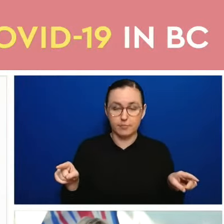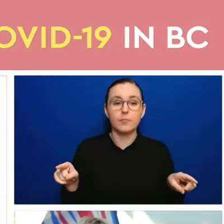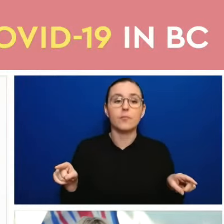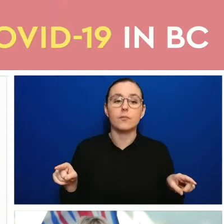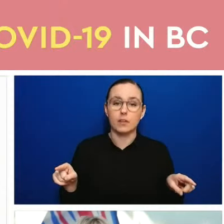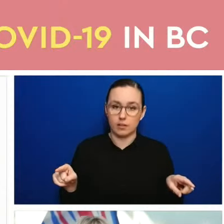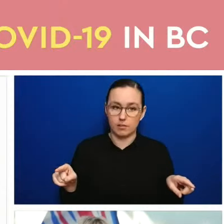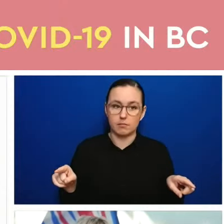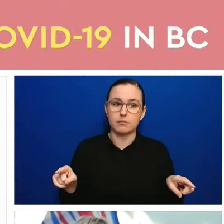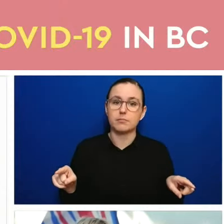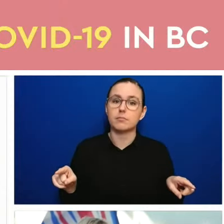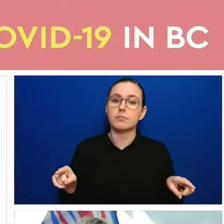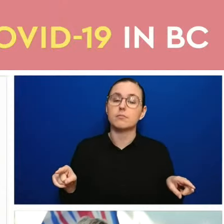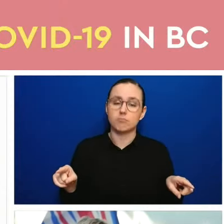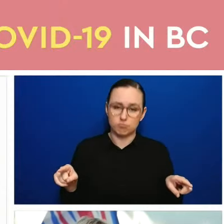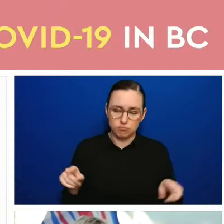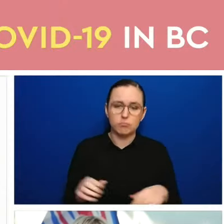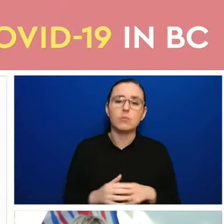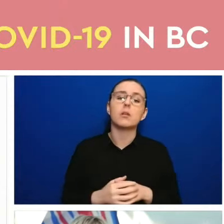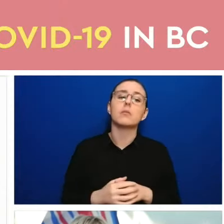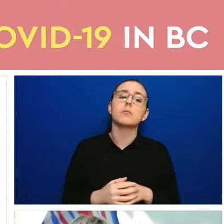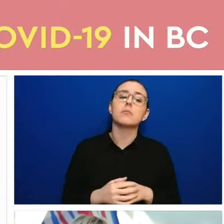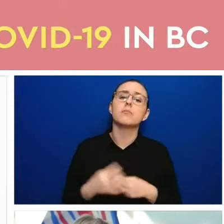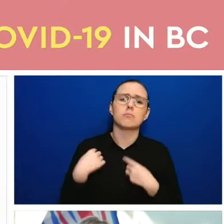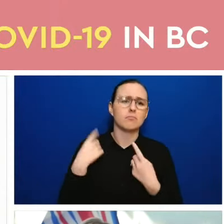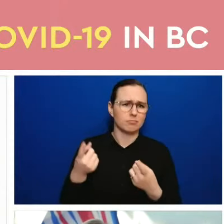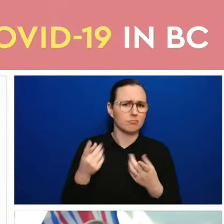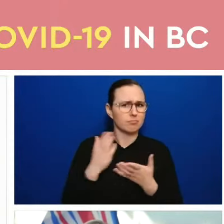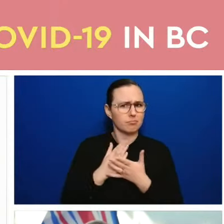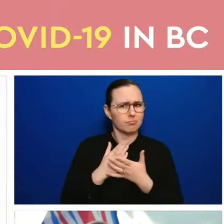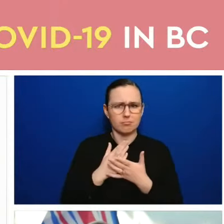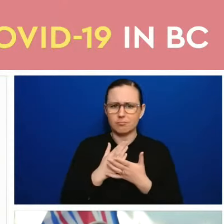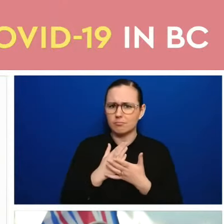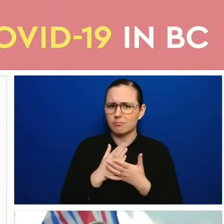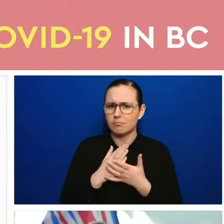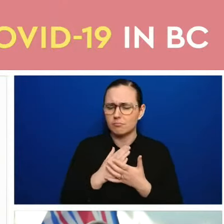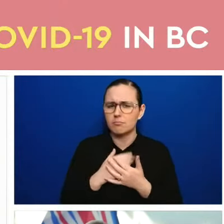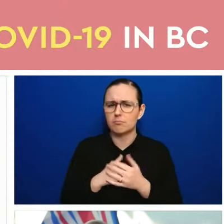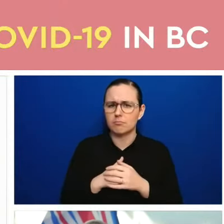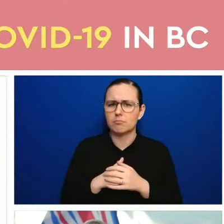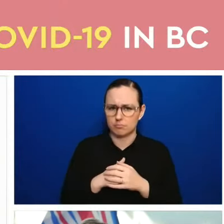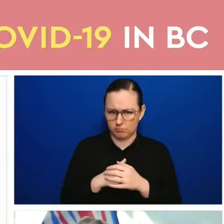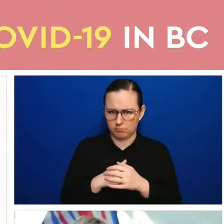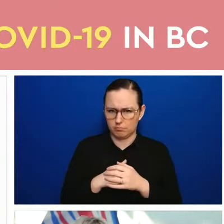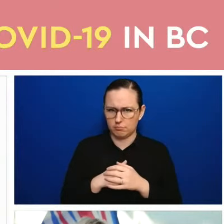than for what we see with Omicron. So particularly if we were